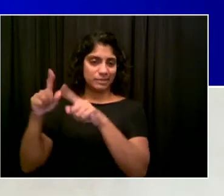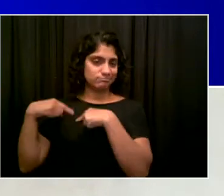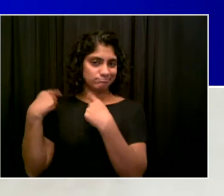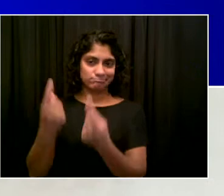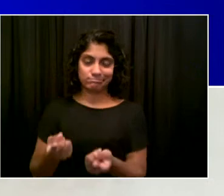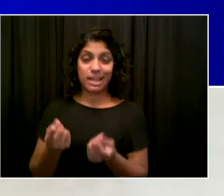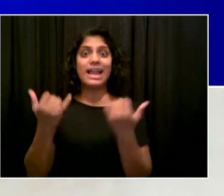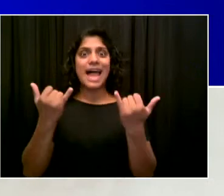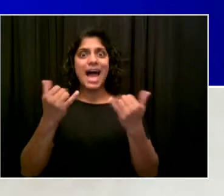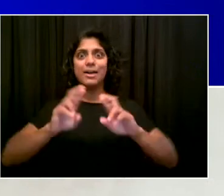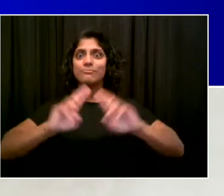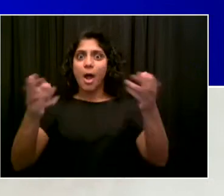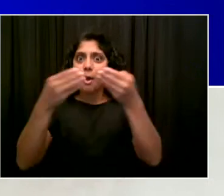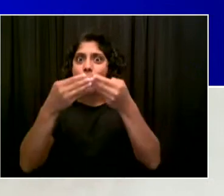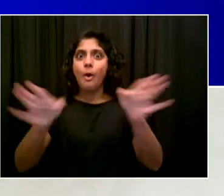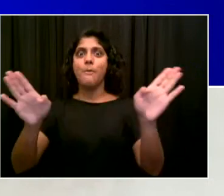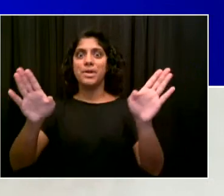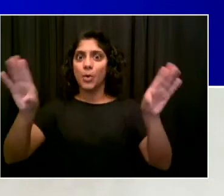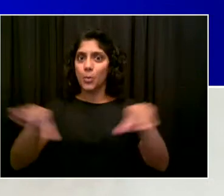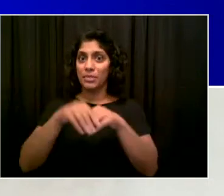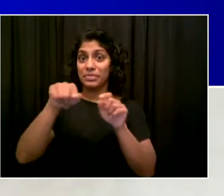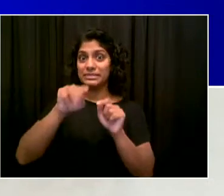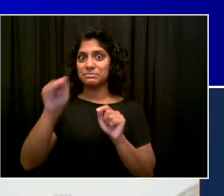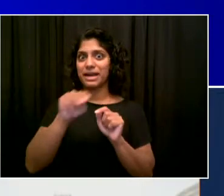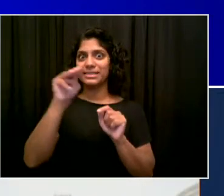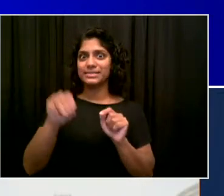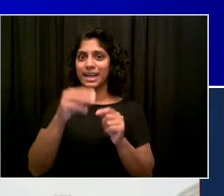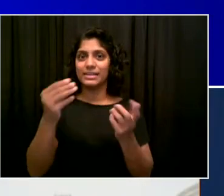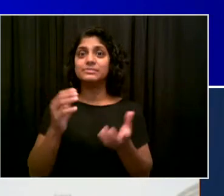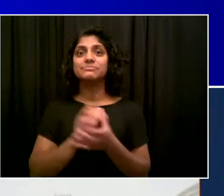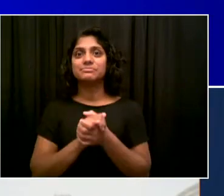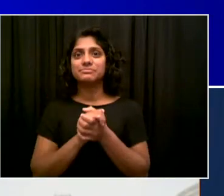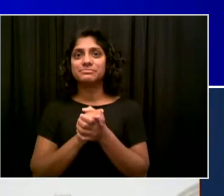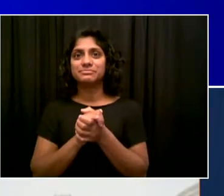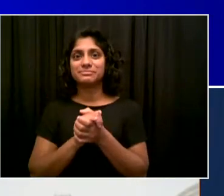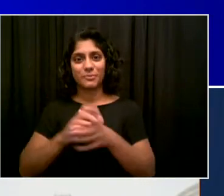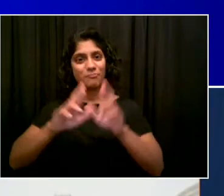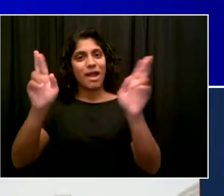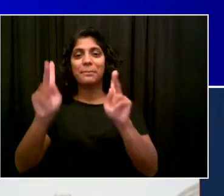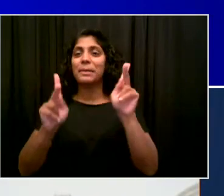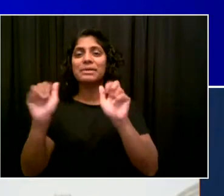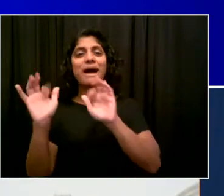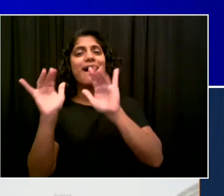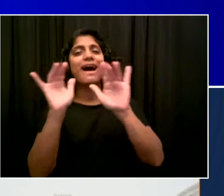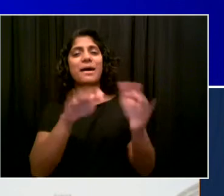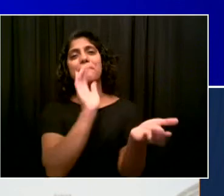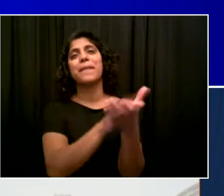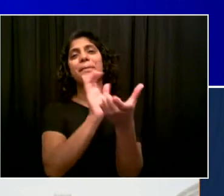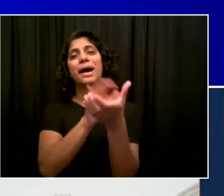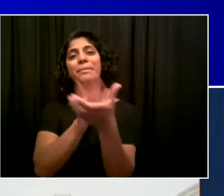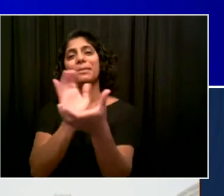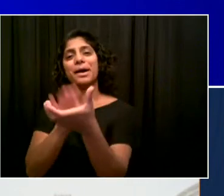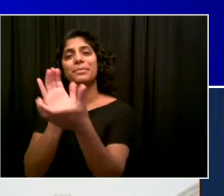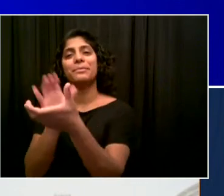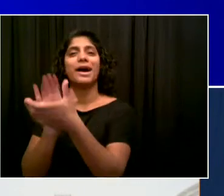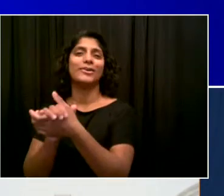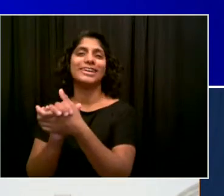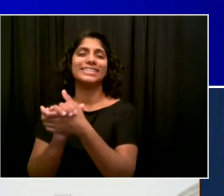LICENSES WILL BE GIVEN OUT. WEDDINGS ARE BACK, WE ARE COMING BACK.